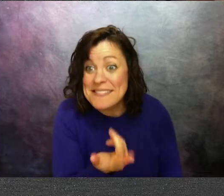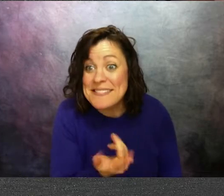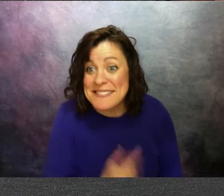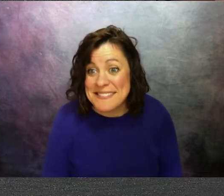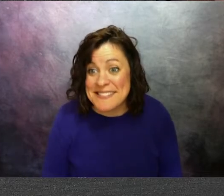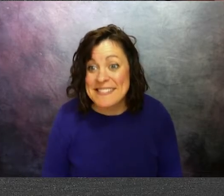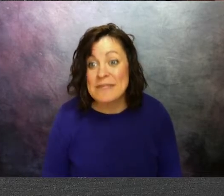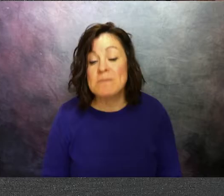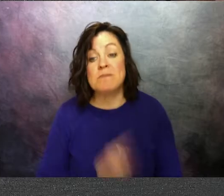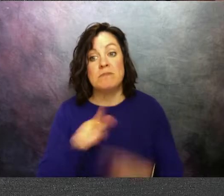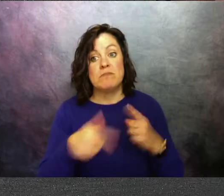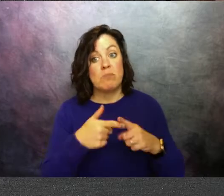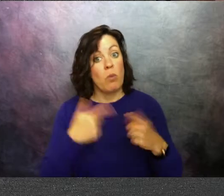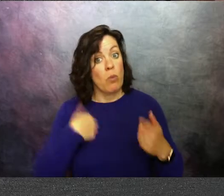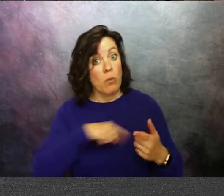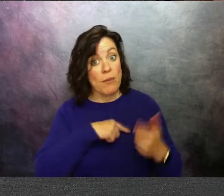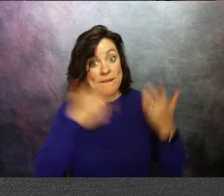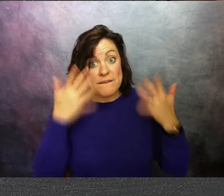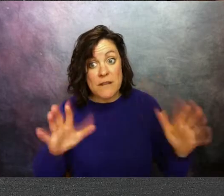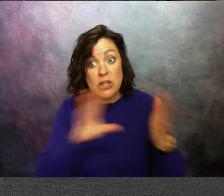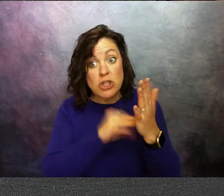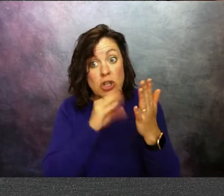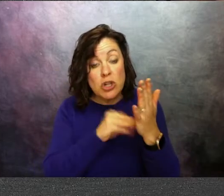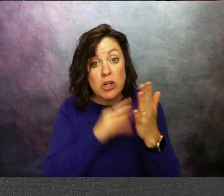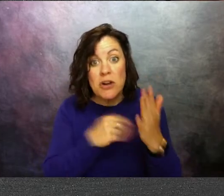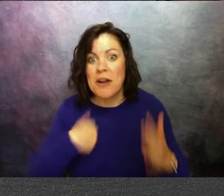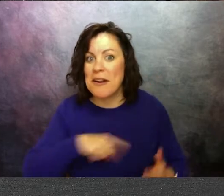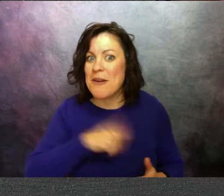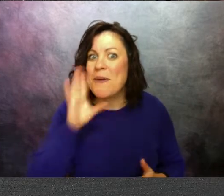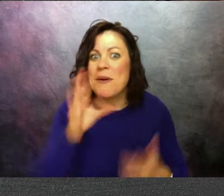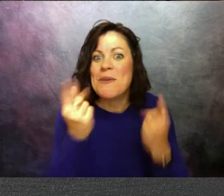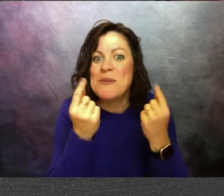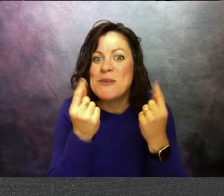And when we finish our lesson today, we are going to draw a map too.